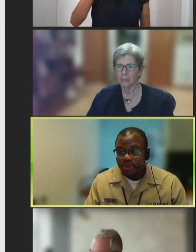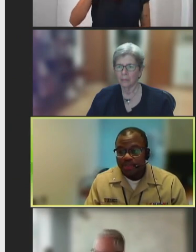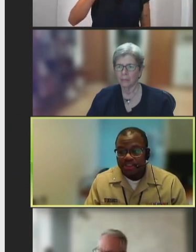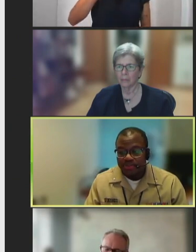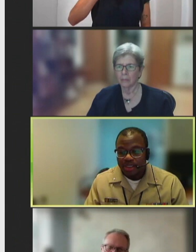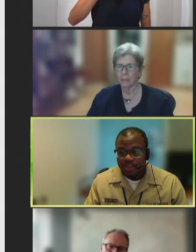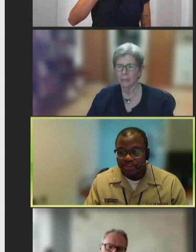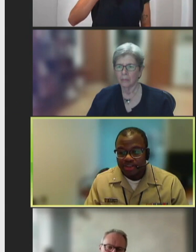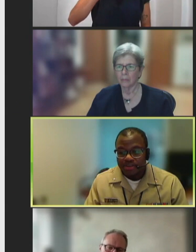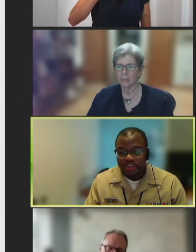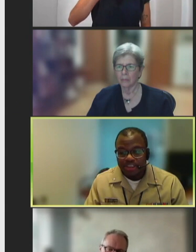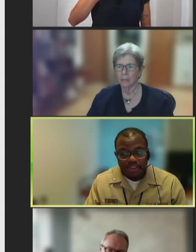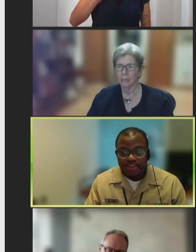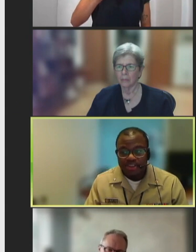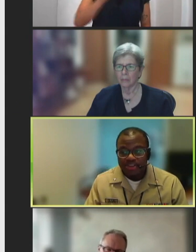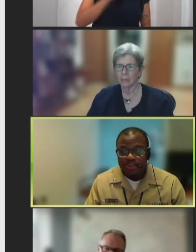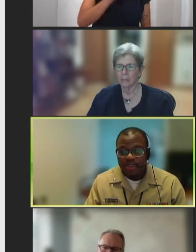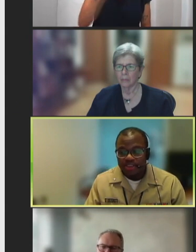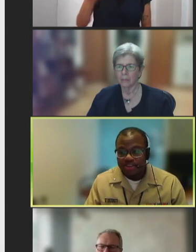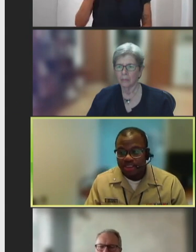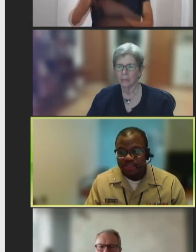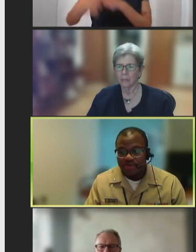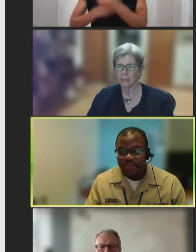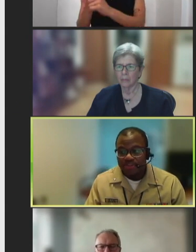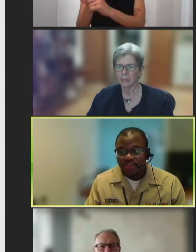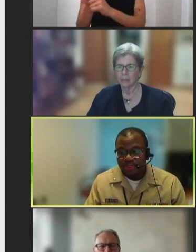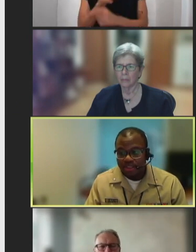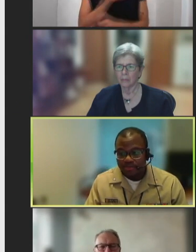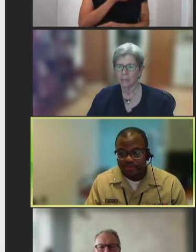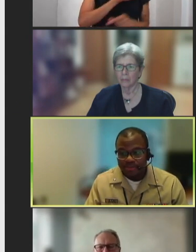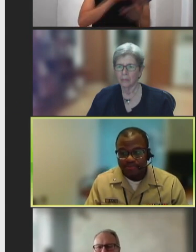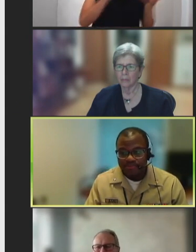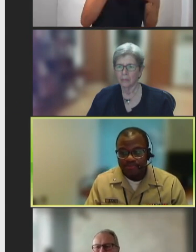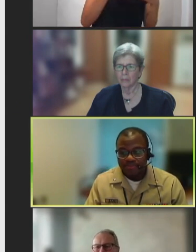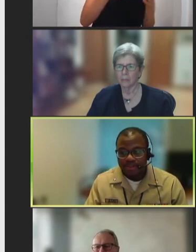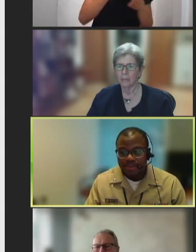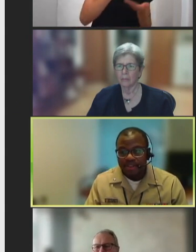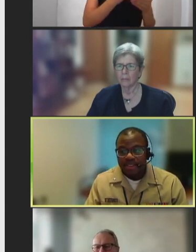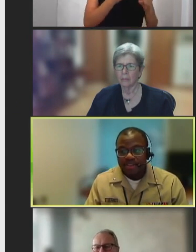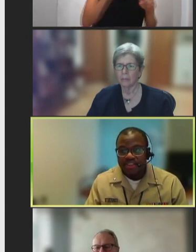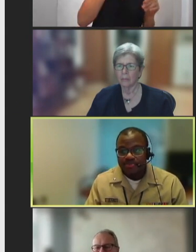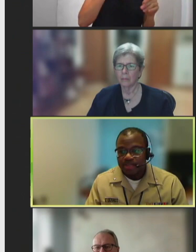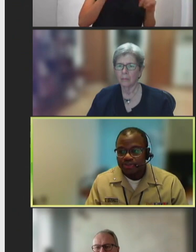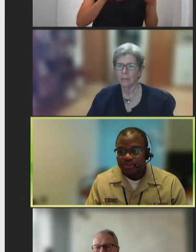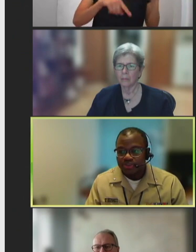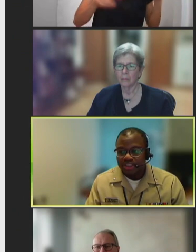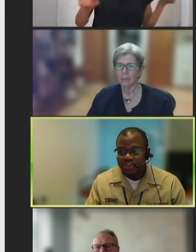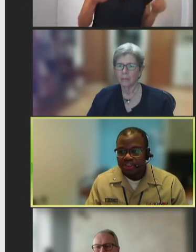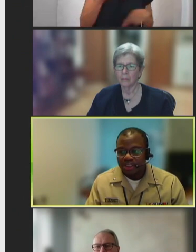epidemiology, TB incidence in the United States varies by geography. This map shows each state